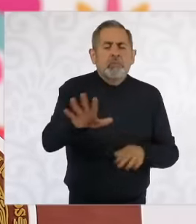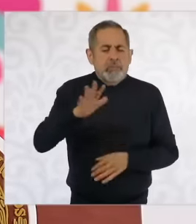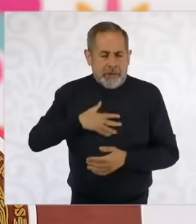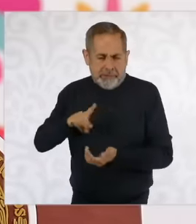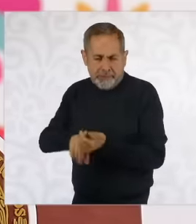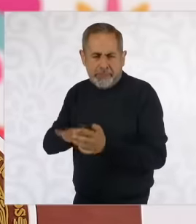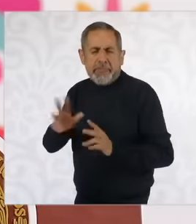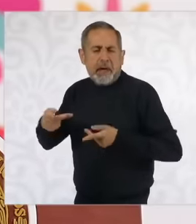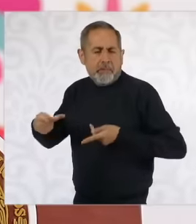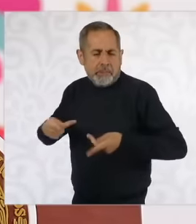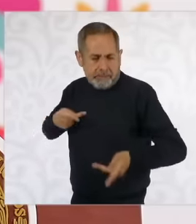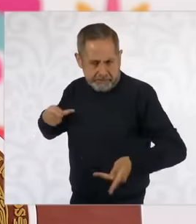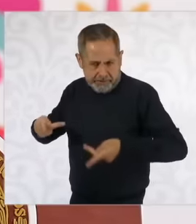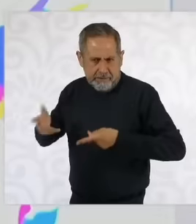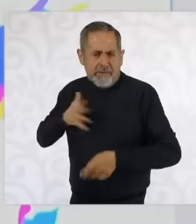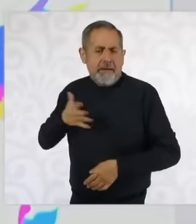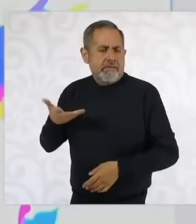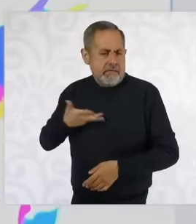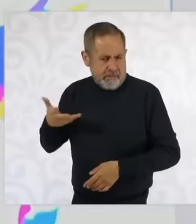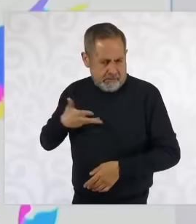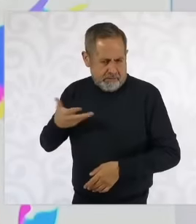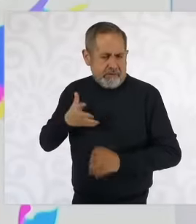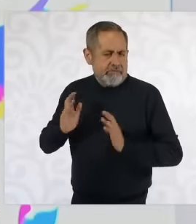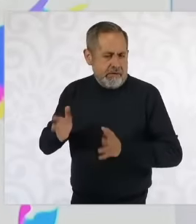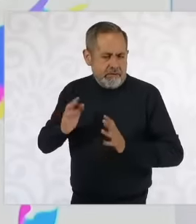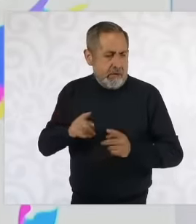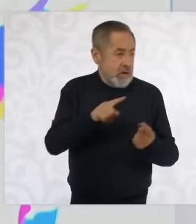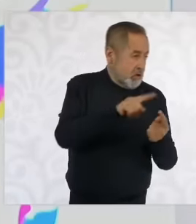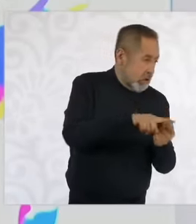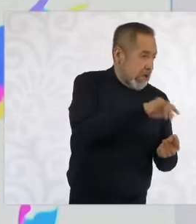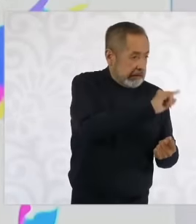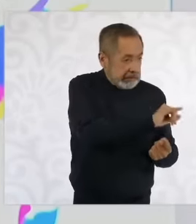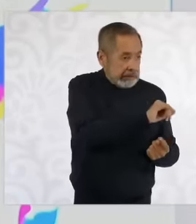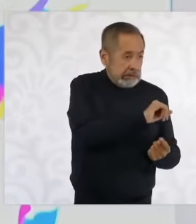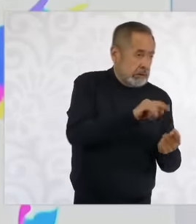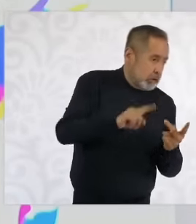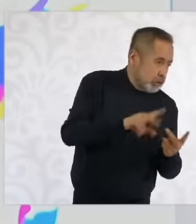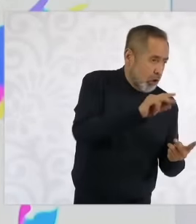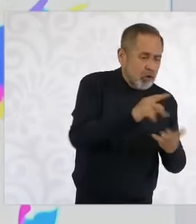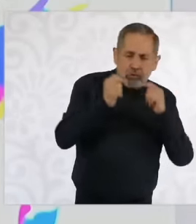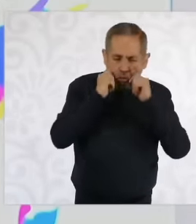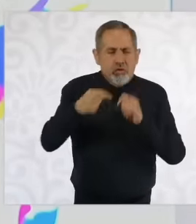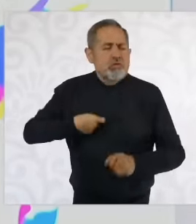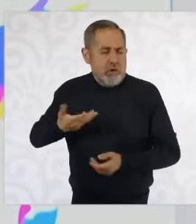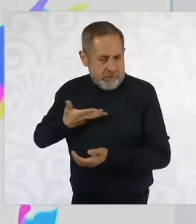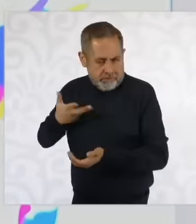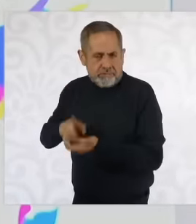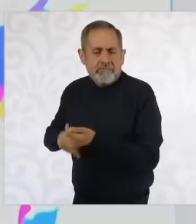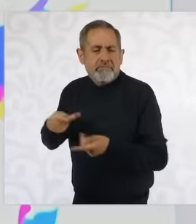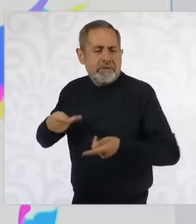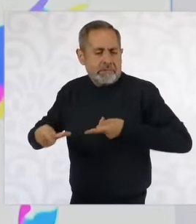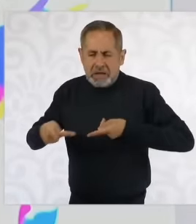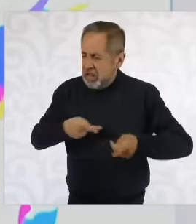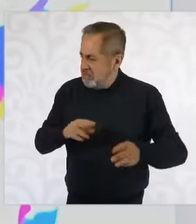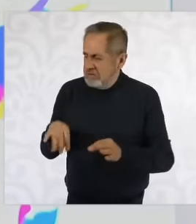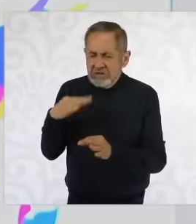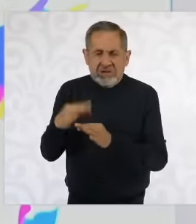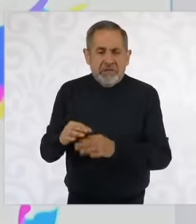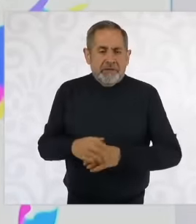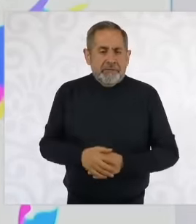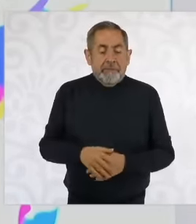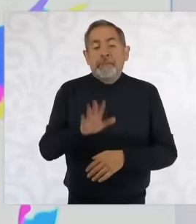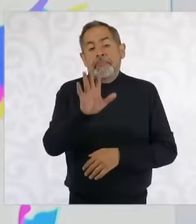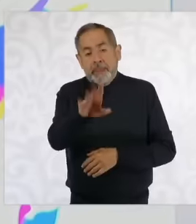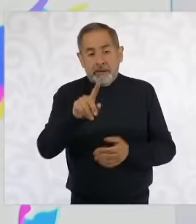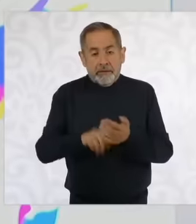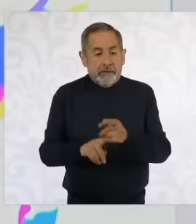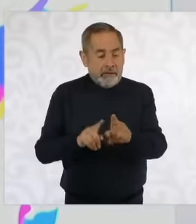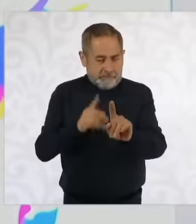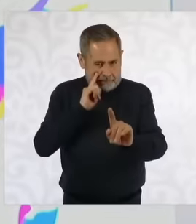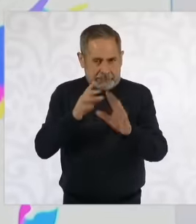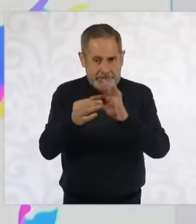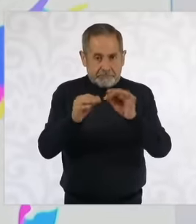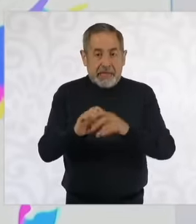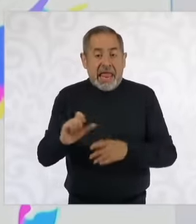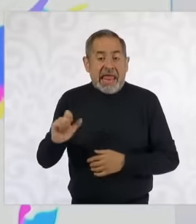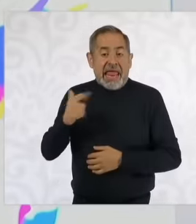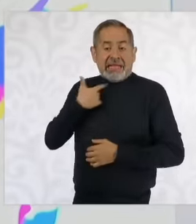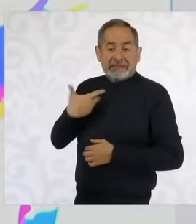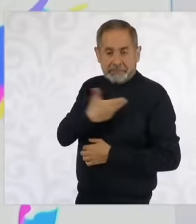one or the other. Now, look, a former president of Mexico mentioned it today. Spokesman: Well,